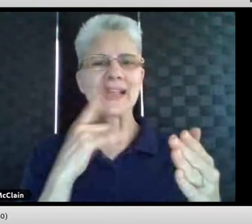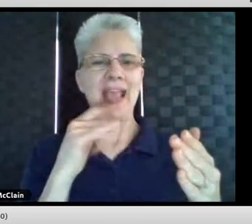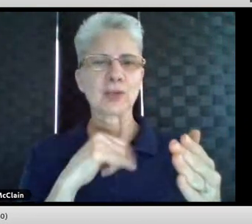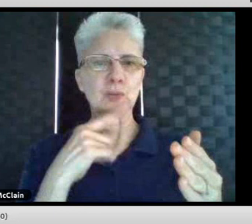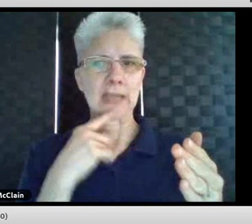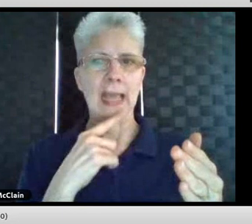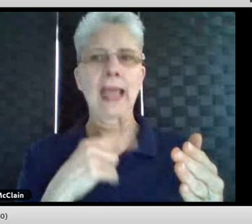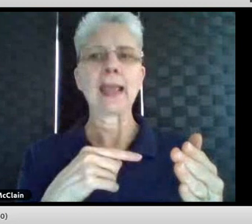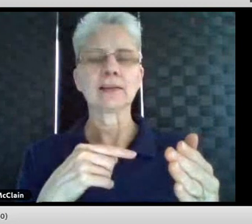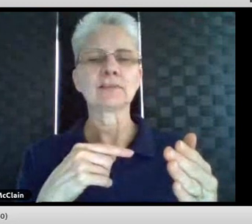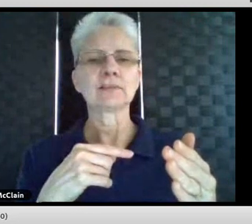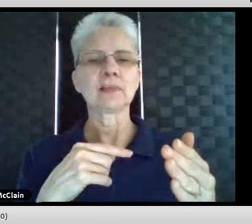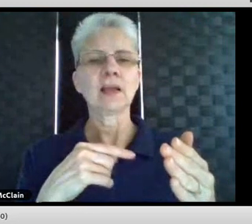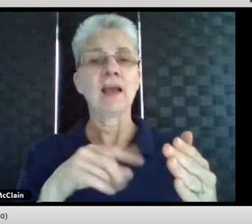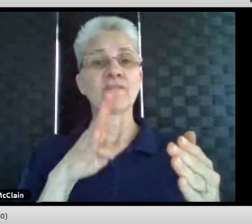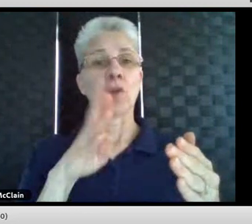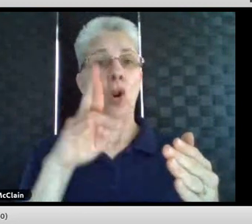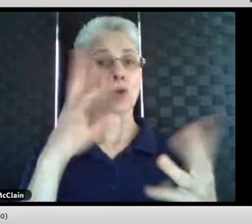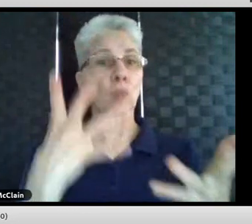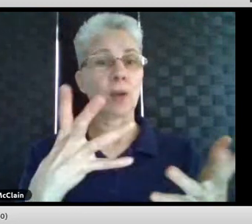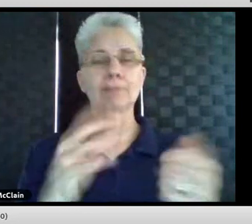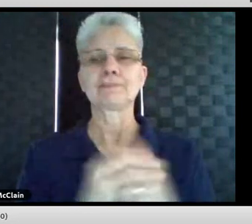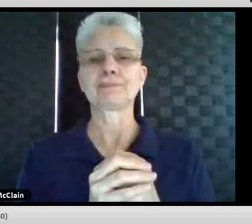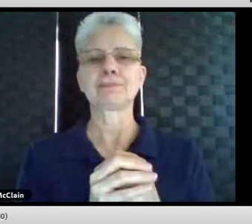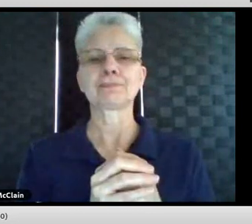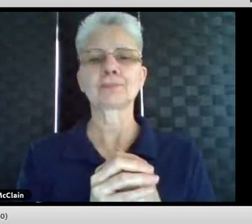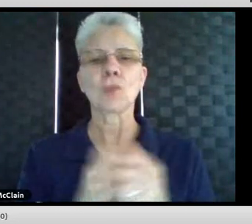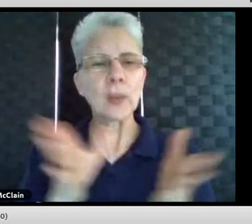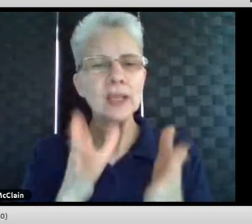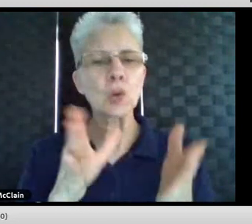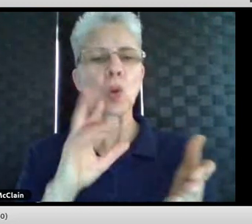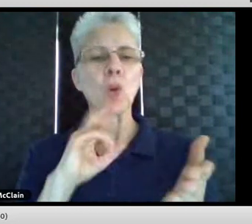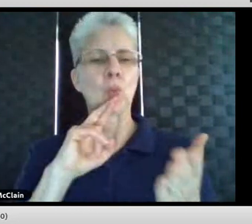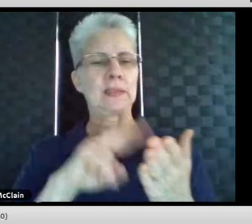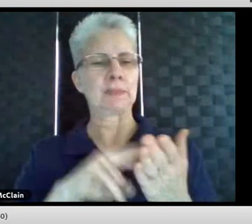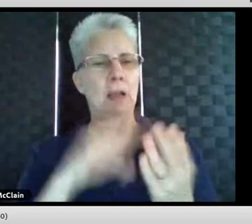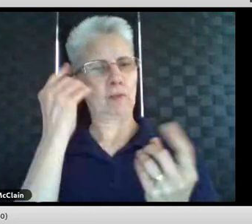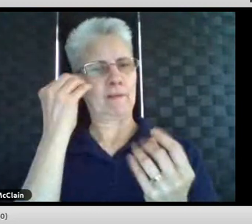and his four Rs are: reassure, respond, reflect and repeat.